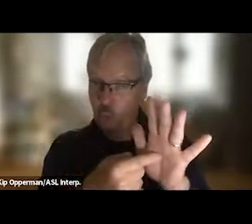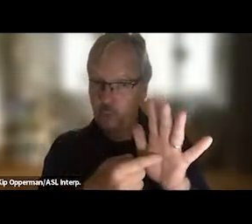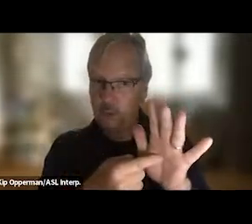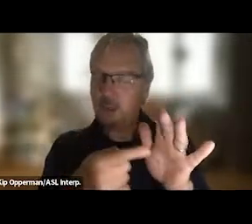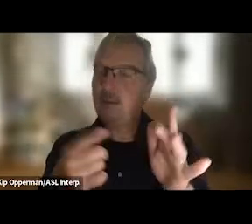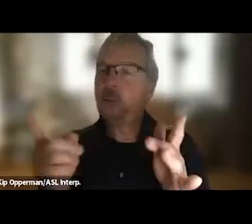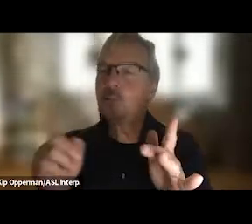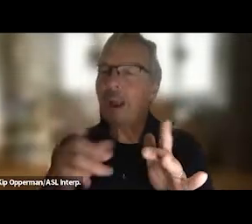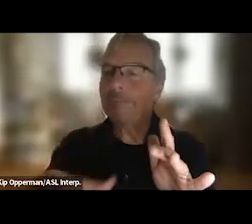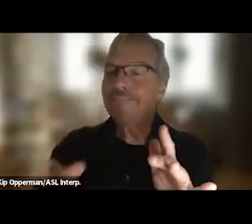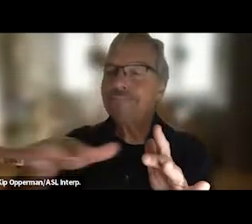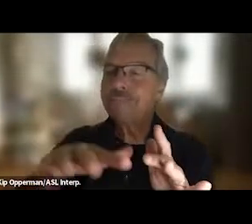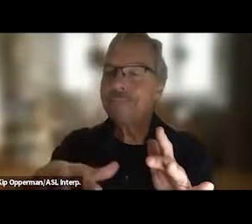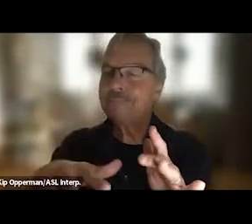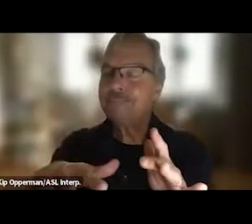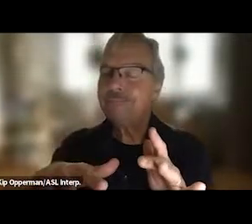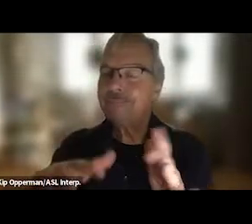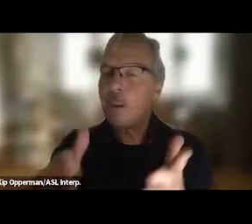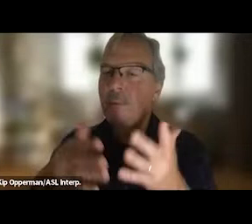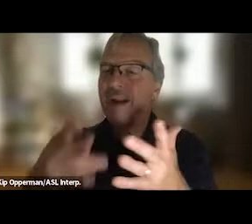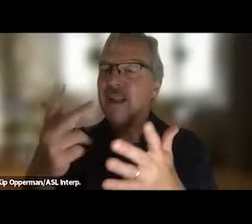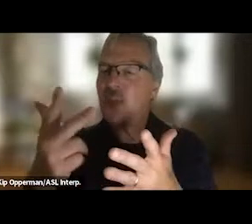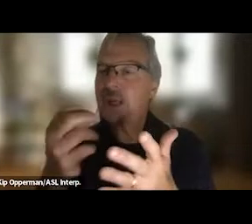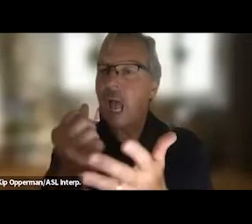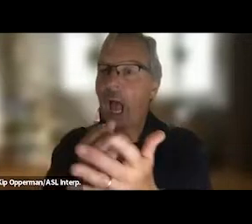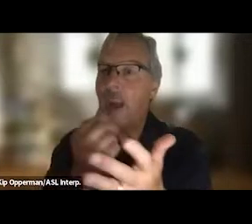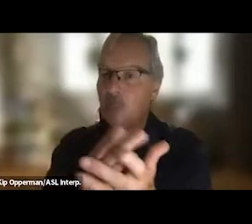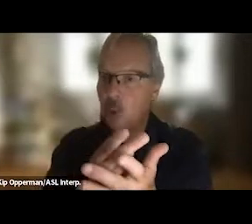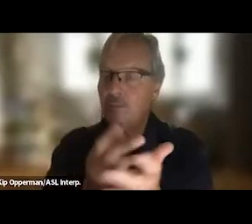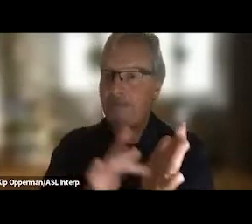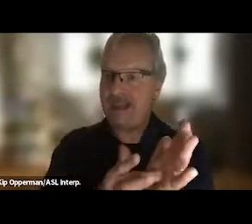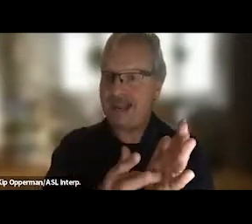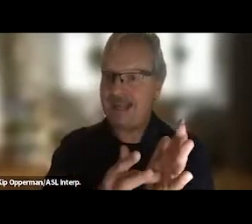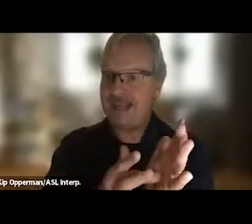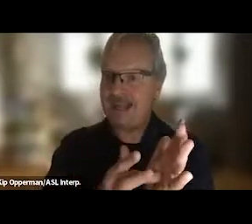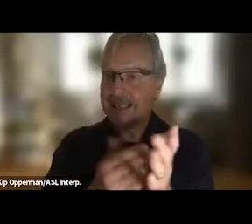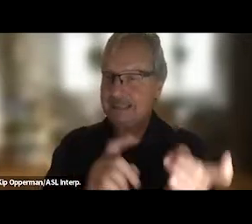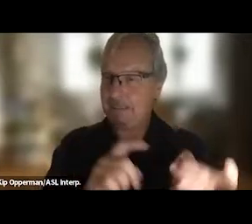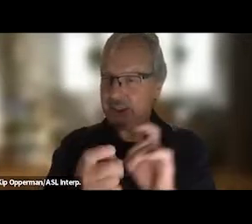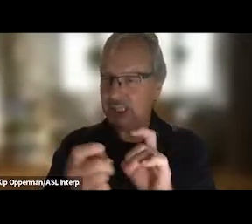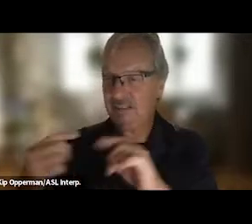that provide these three approved medications. Some has changed since a few years ago when this map was conducted,